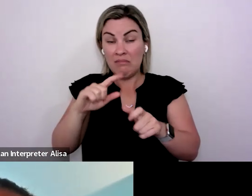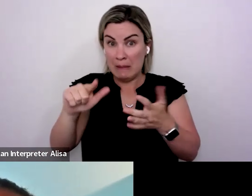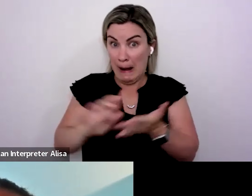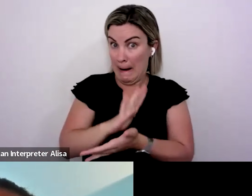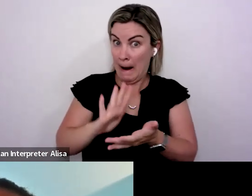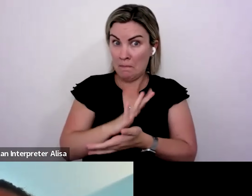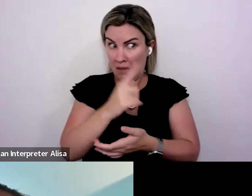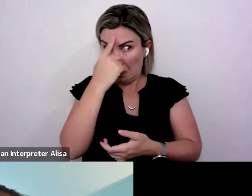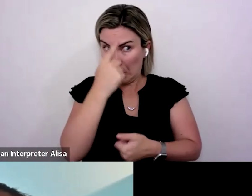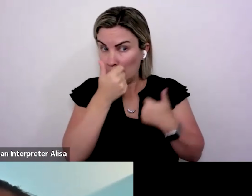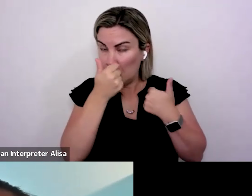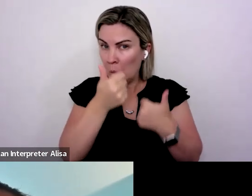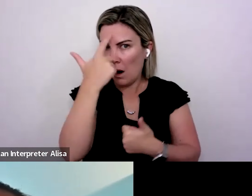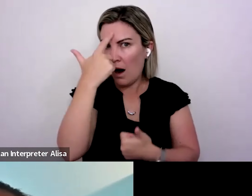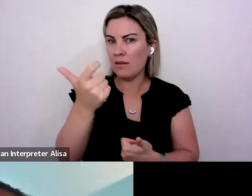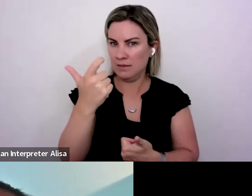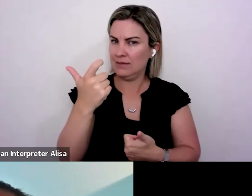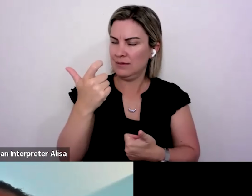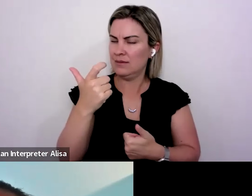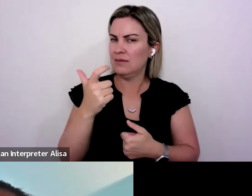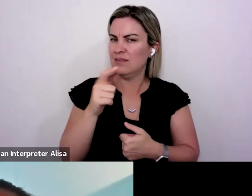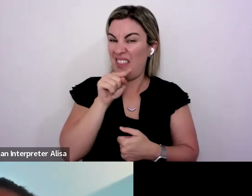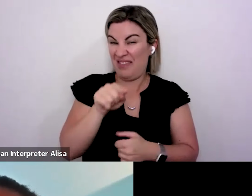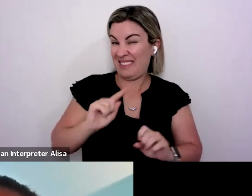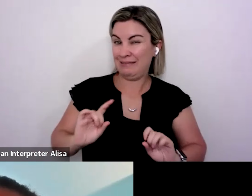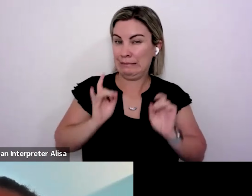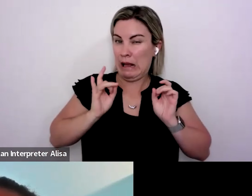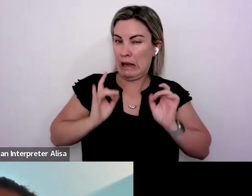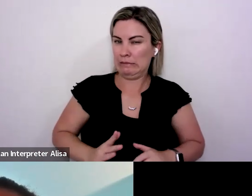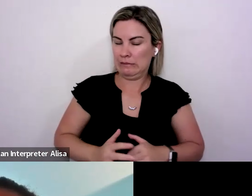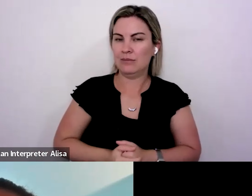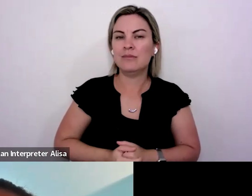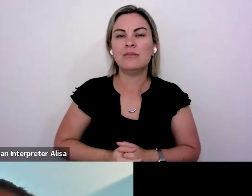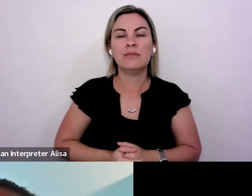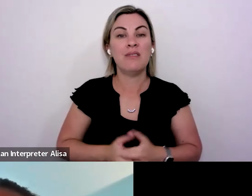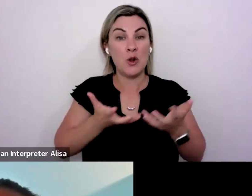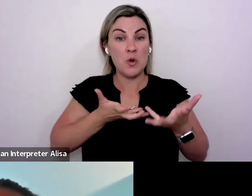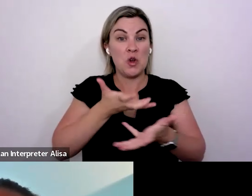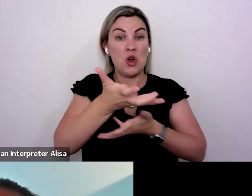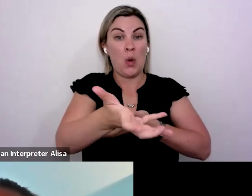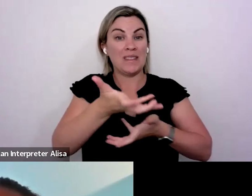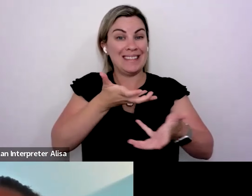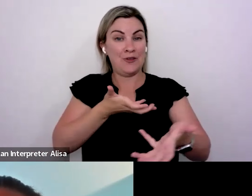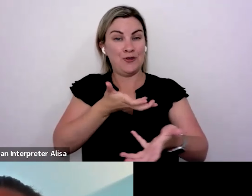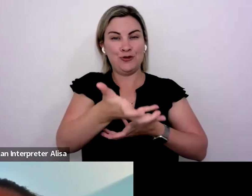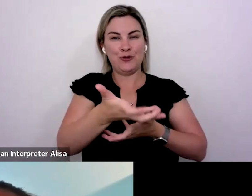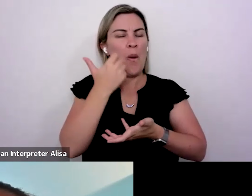And then in terms of consultation, we always say it's an ongoing process.